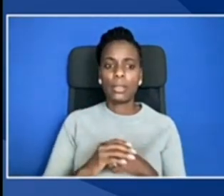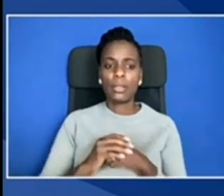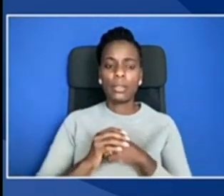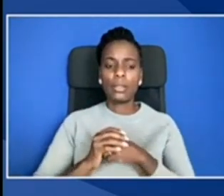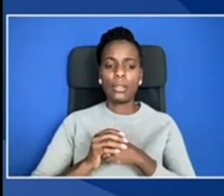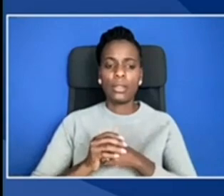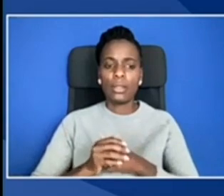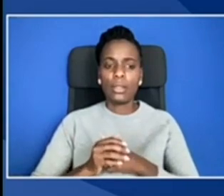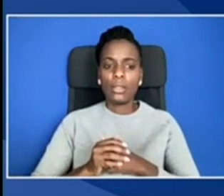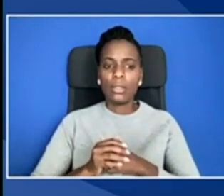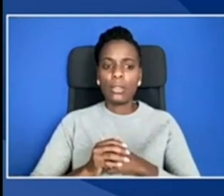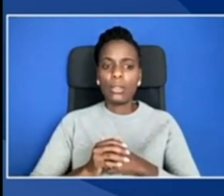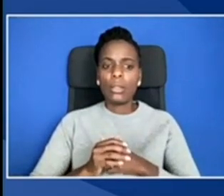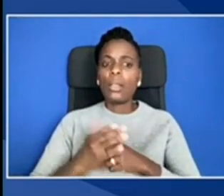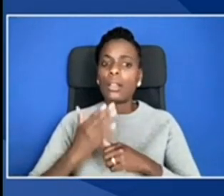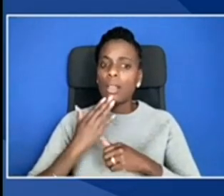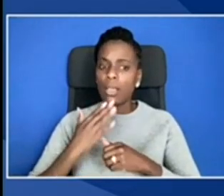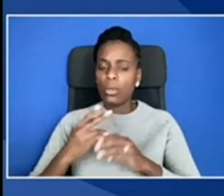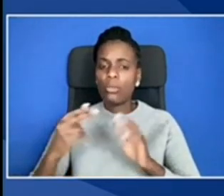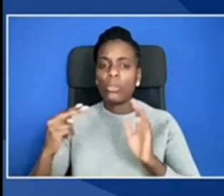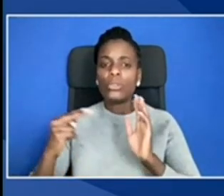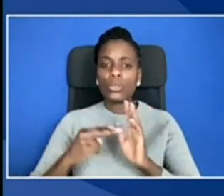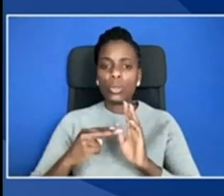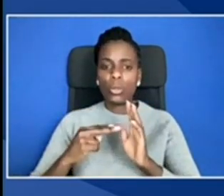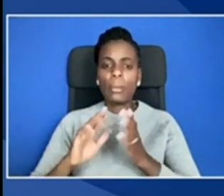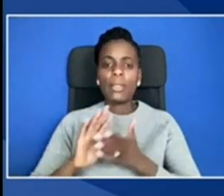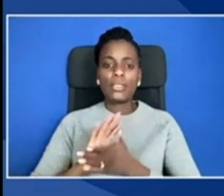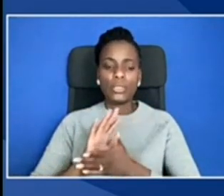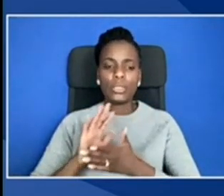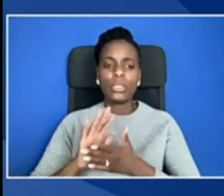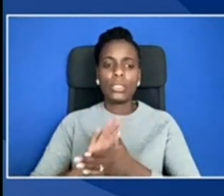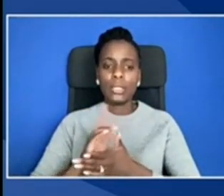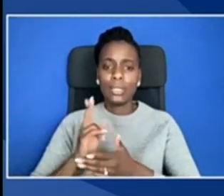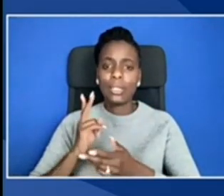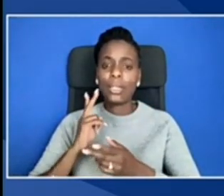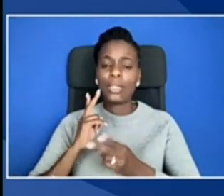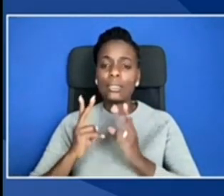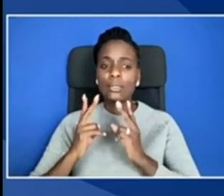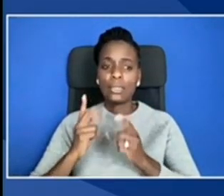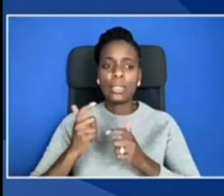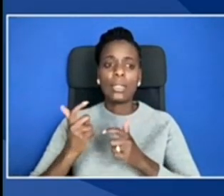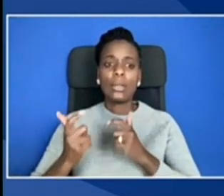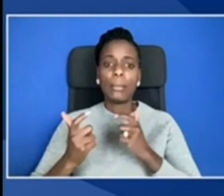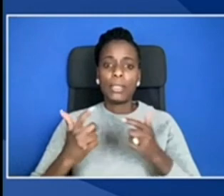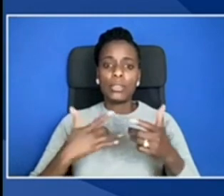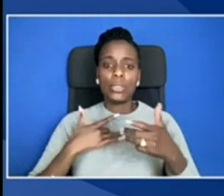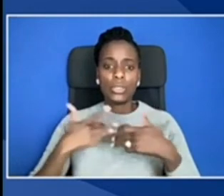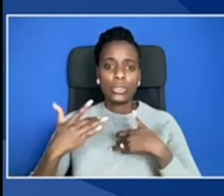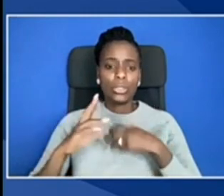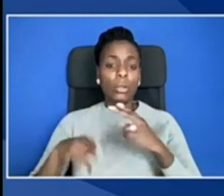the sheet. I see a major concern around how the Department is going to move